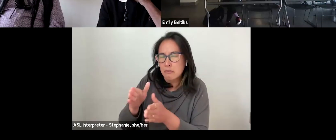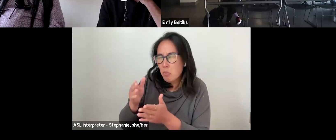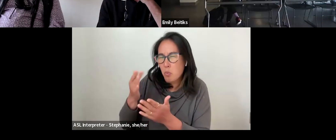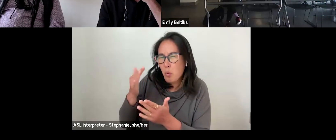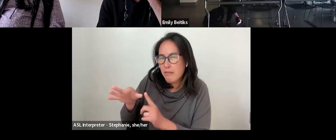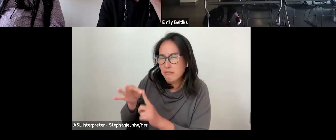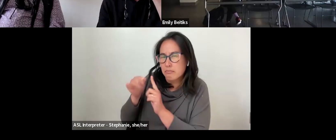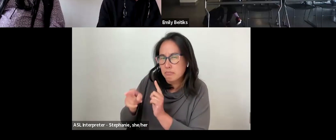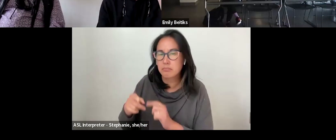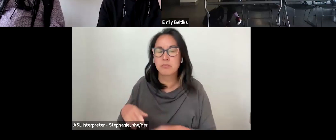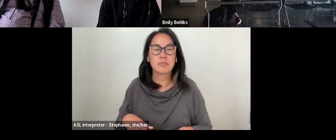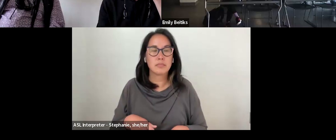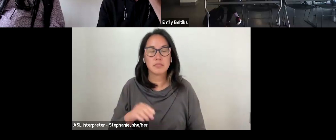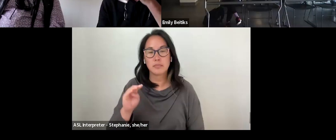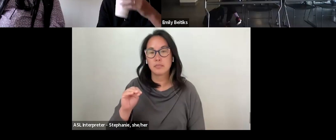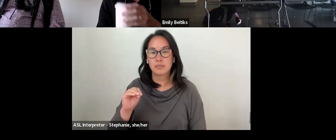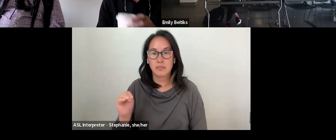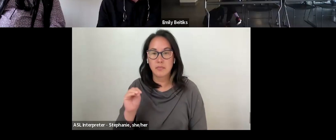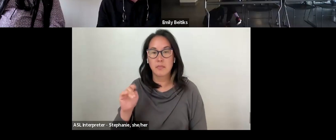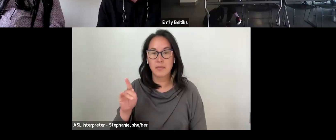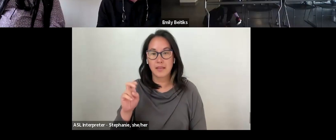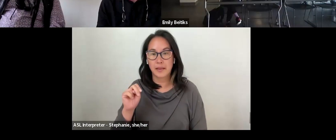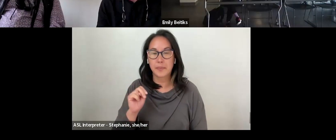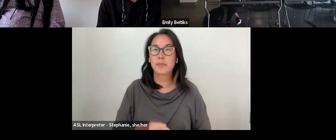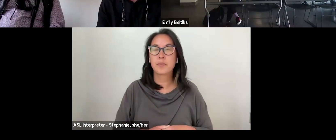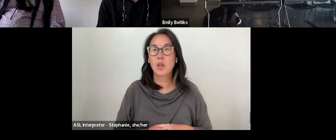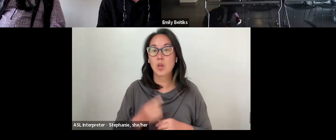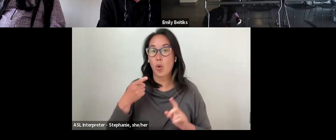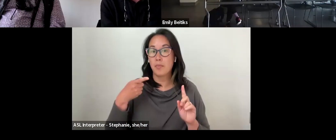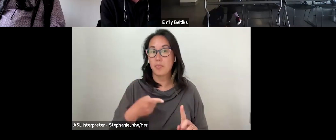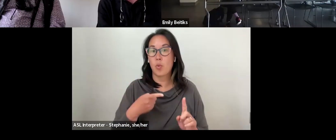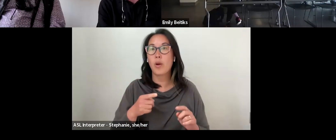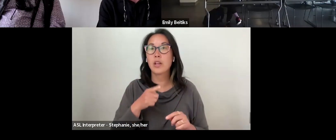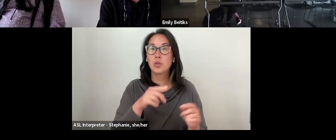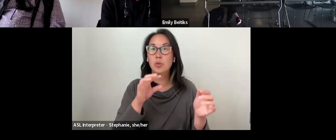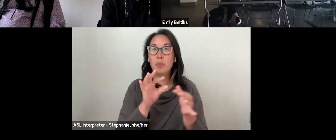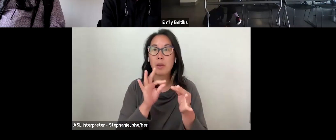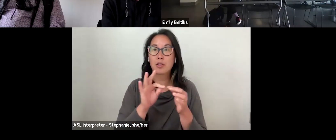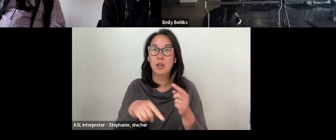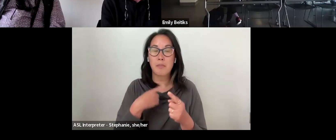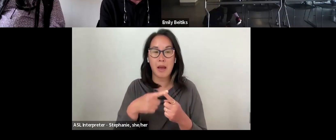Yeah. So one point earlier in the book, you refer to the holy trinity of cases.